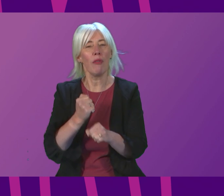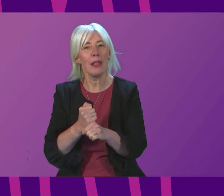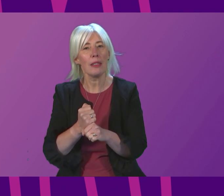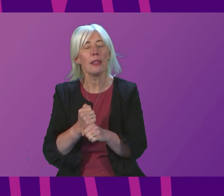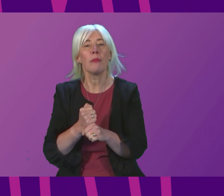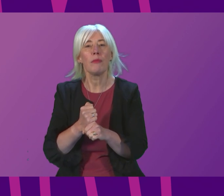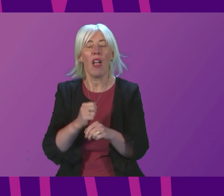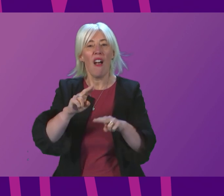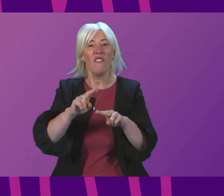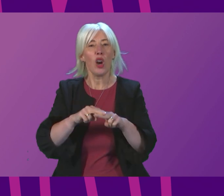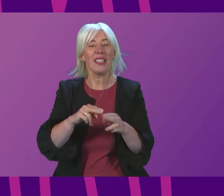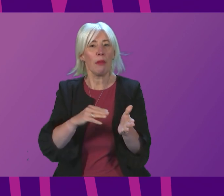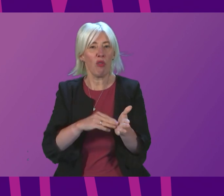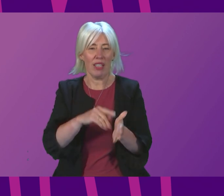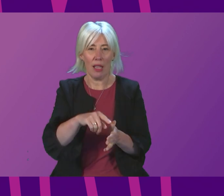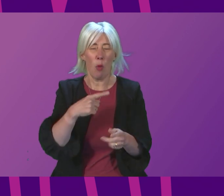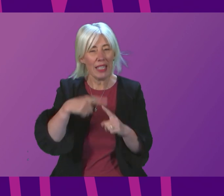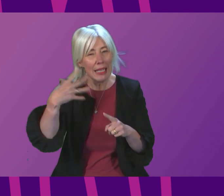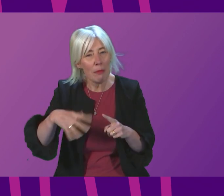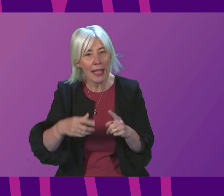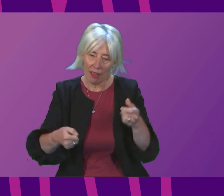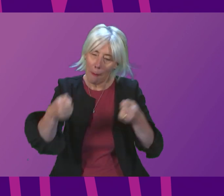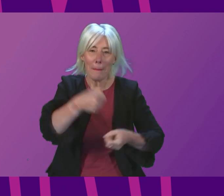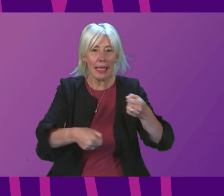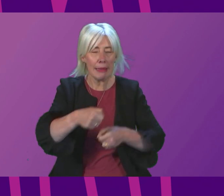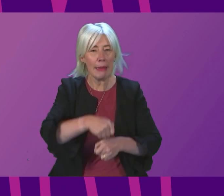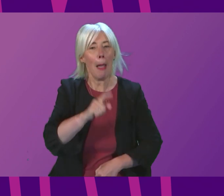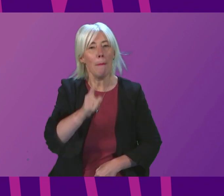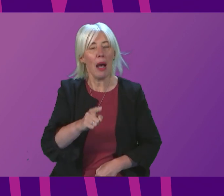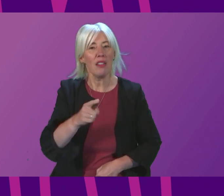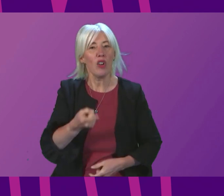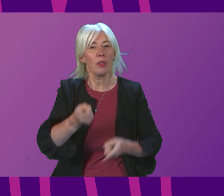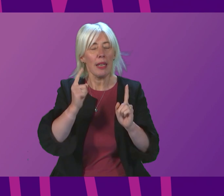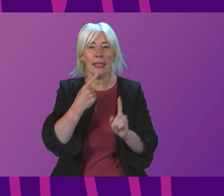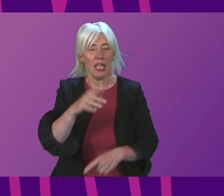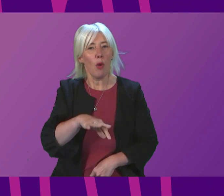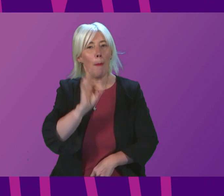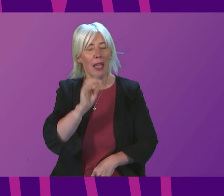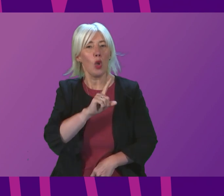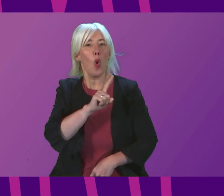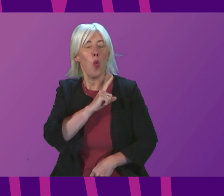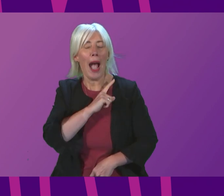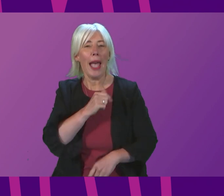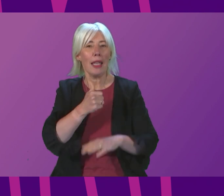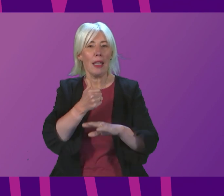Ferguson Marine’s was the most expensive bid figure, yet—as the First Minister has just said—it was chosen on the basis of quality.